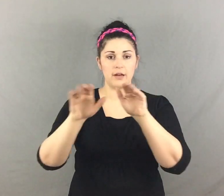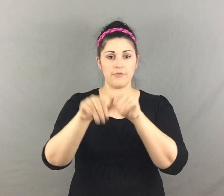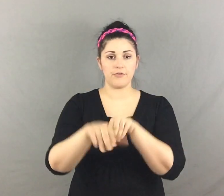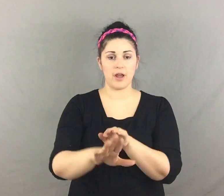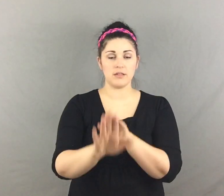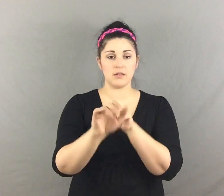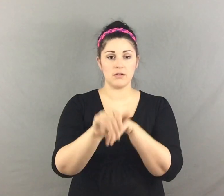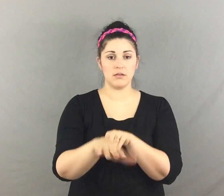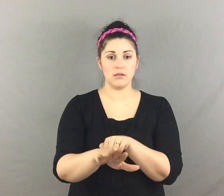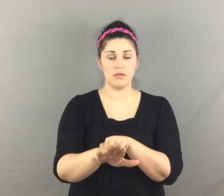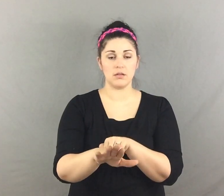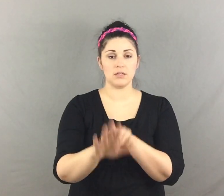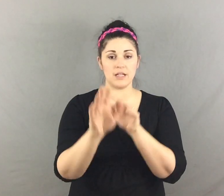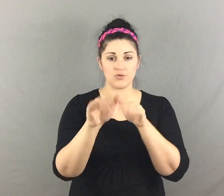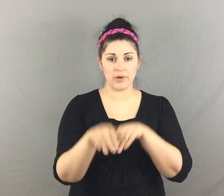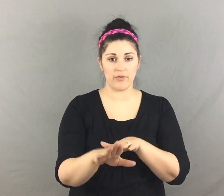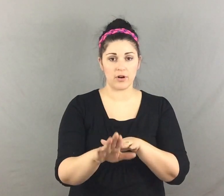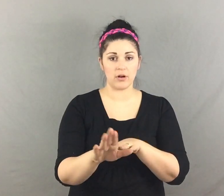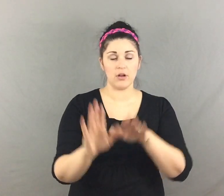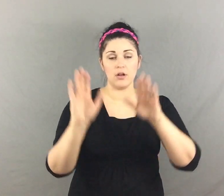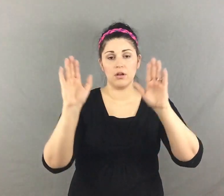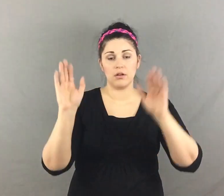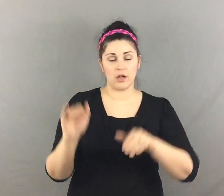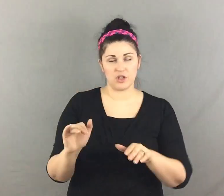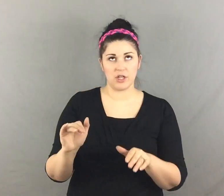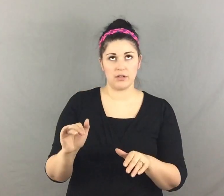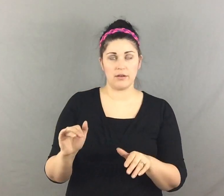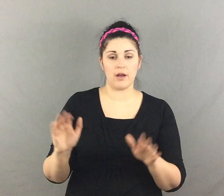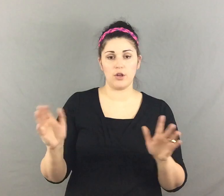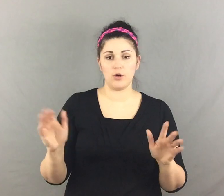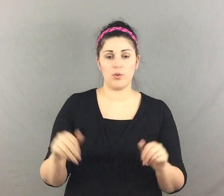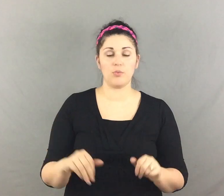not in front cause that's river. I cheated. Now you know what?